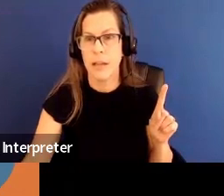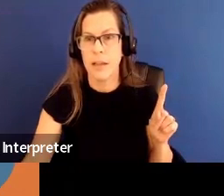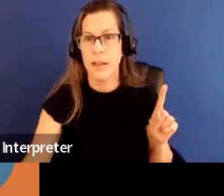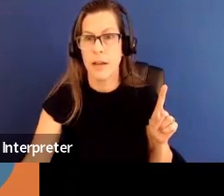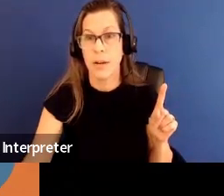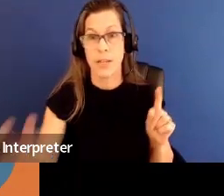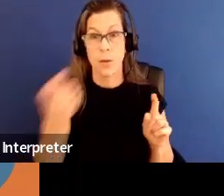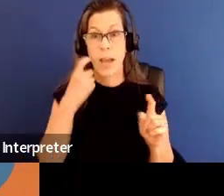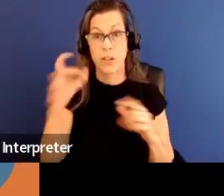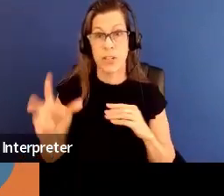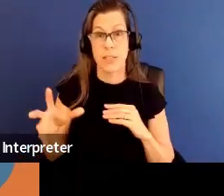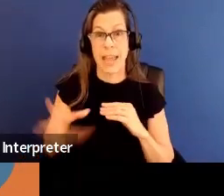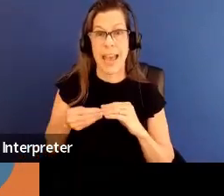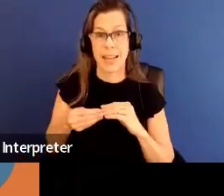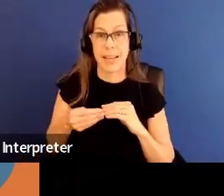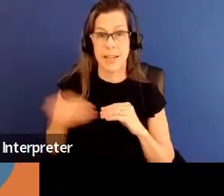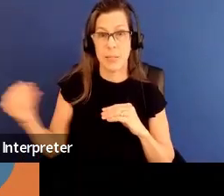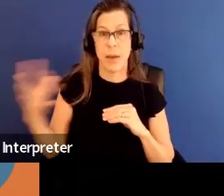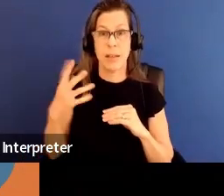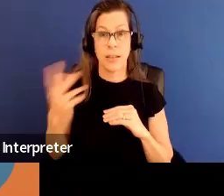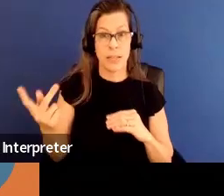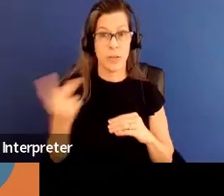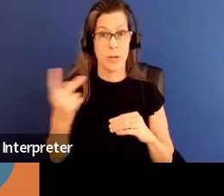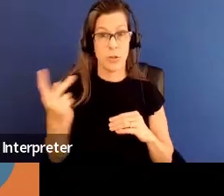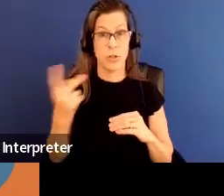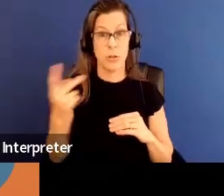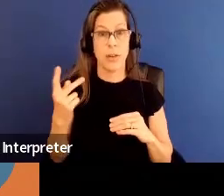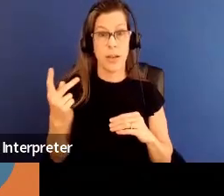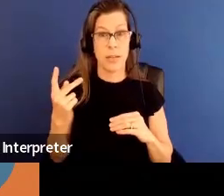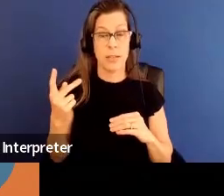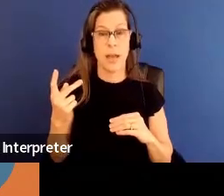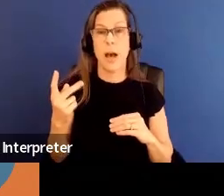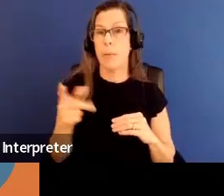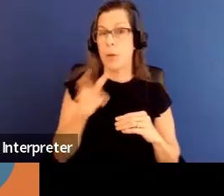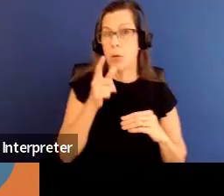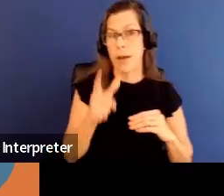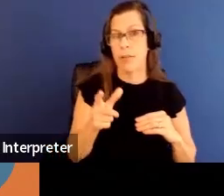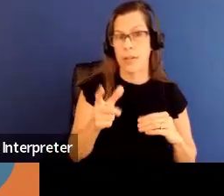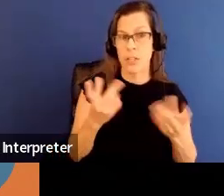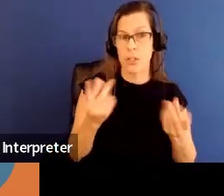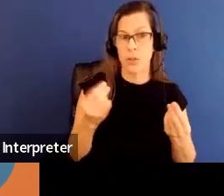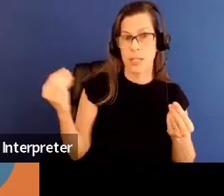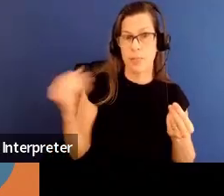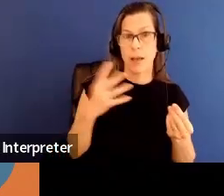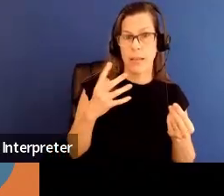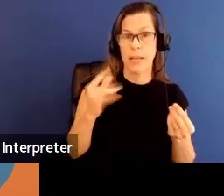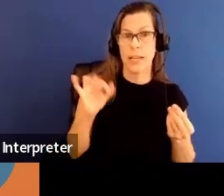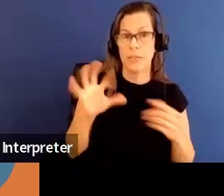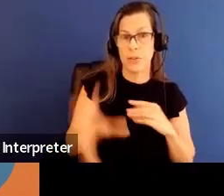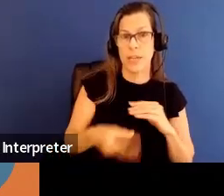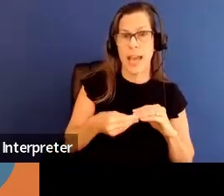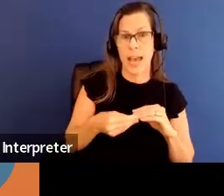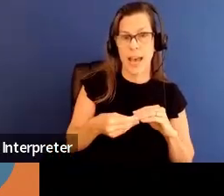with the speakers, you would just have to add instead of replacing, so could you start over,